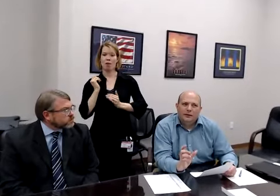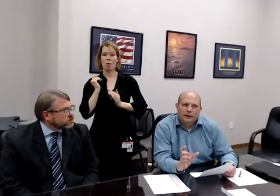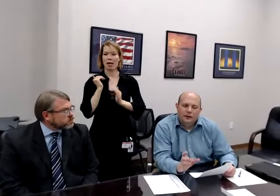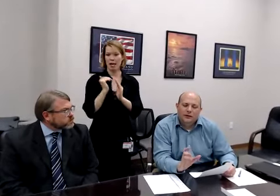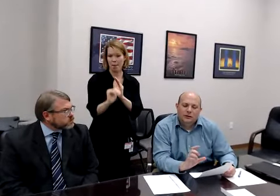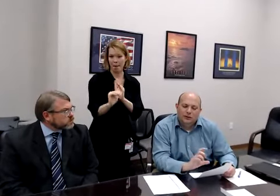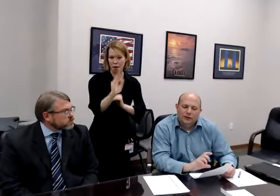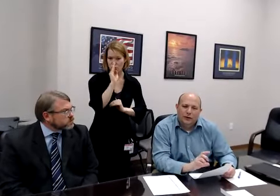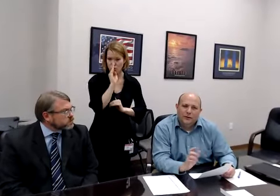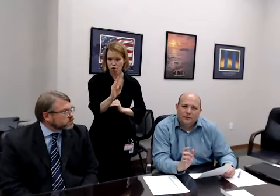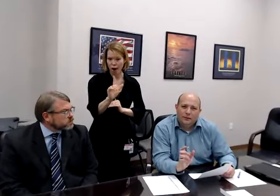a link to your direct ballot.